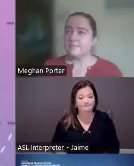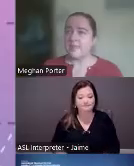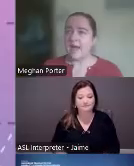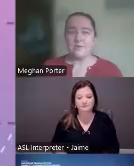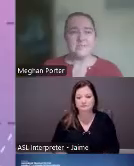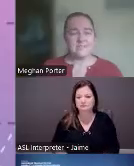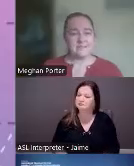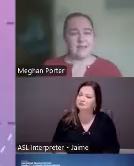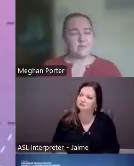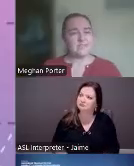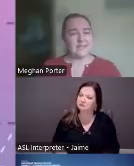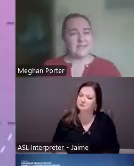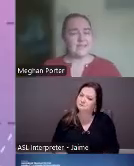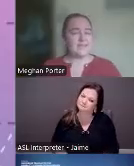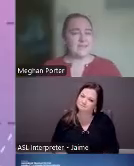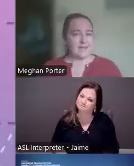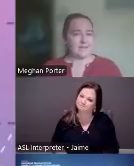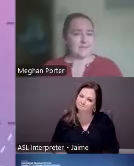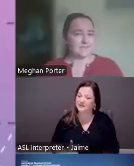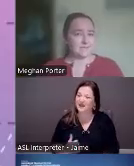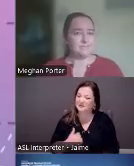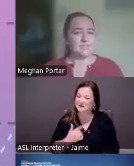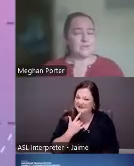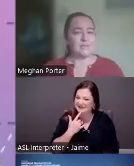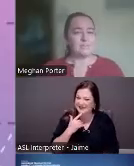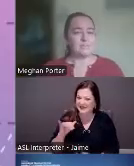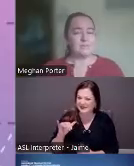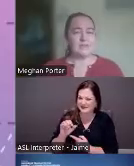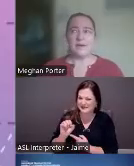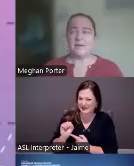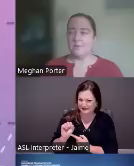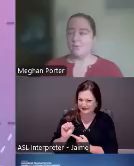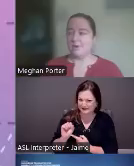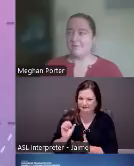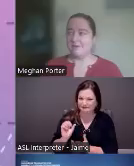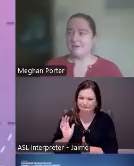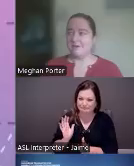I would say yes, so that whoever--